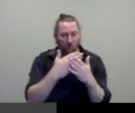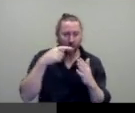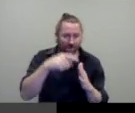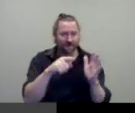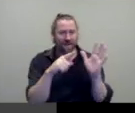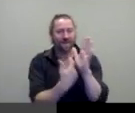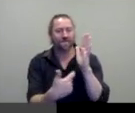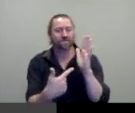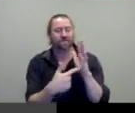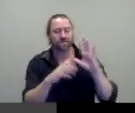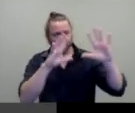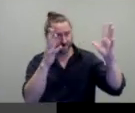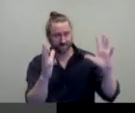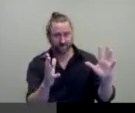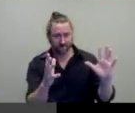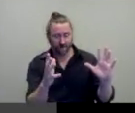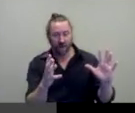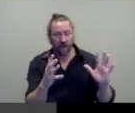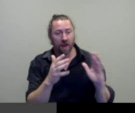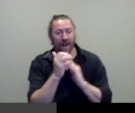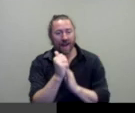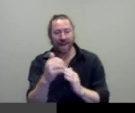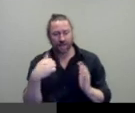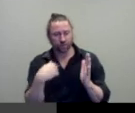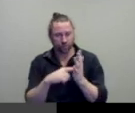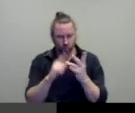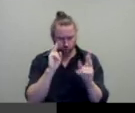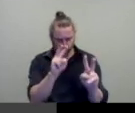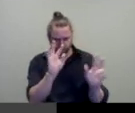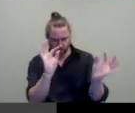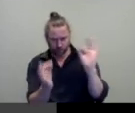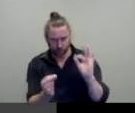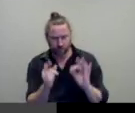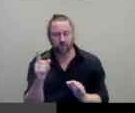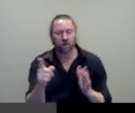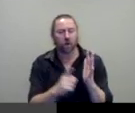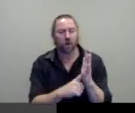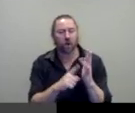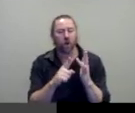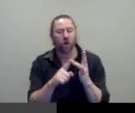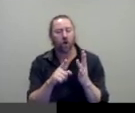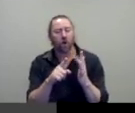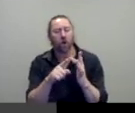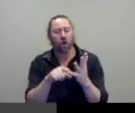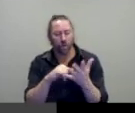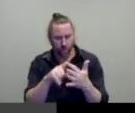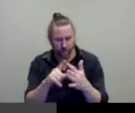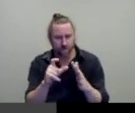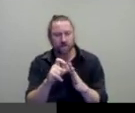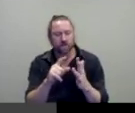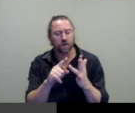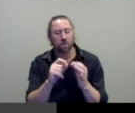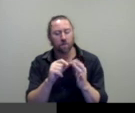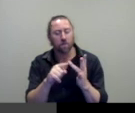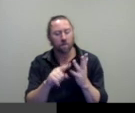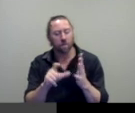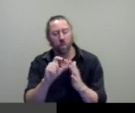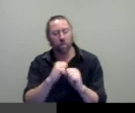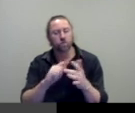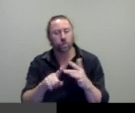us in our interpretation and this work by Louise Bourgeois provides a wonderful example so Louise